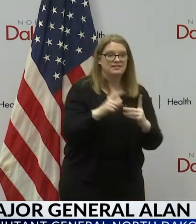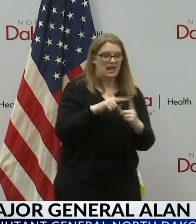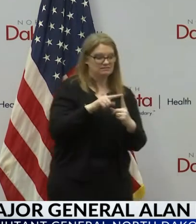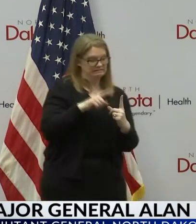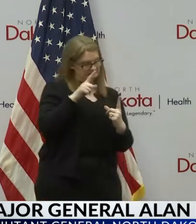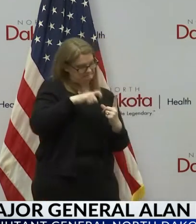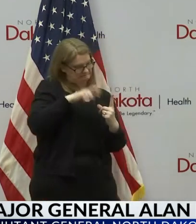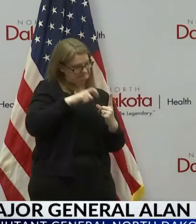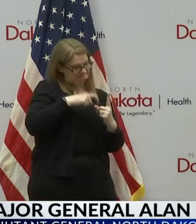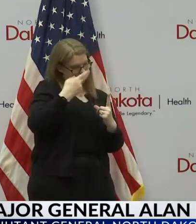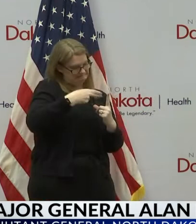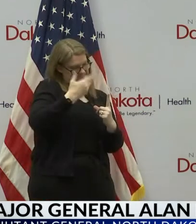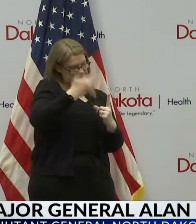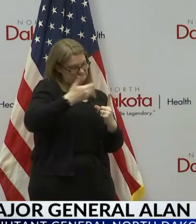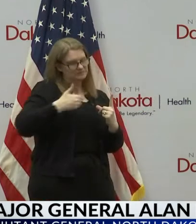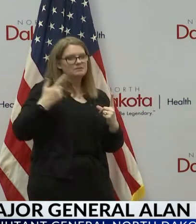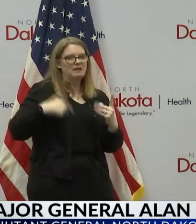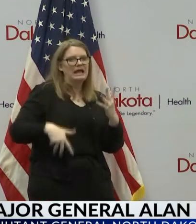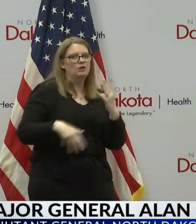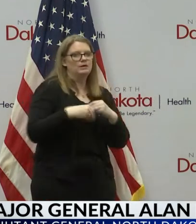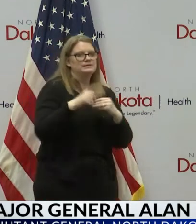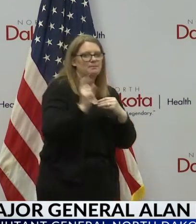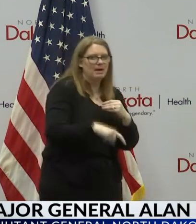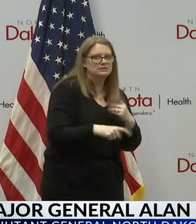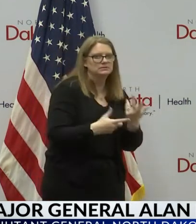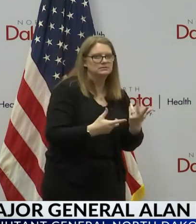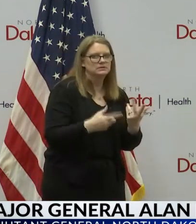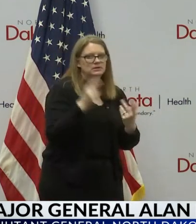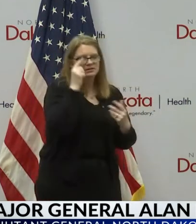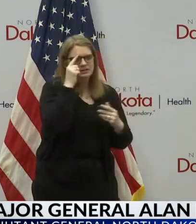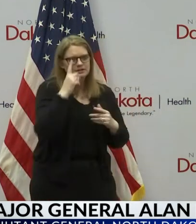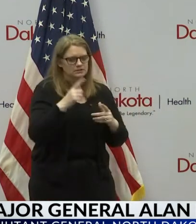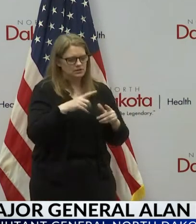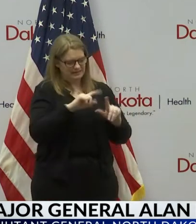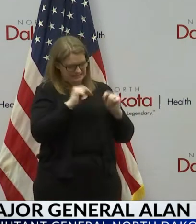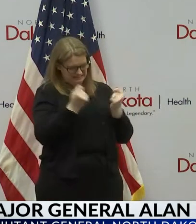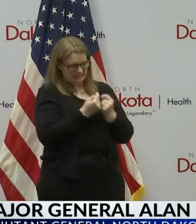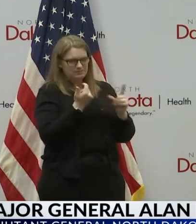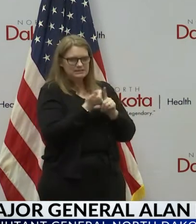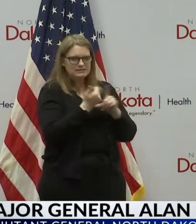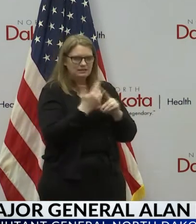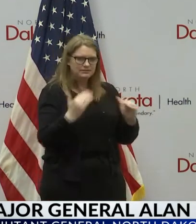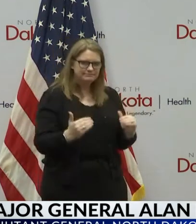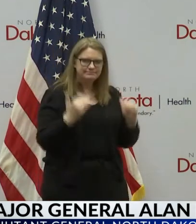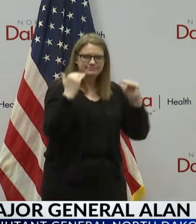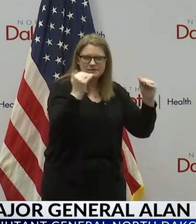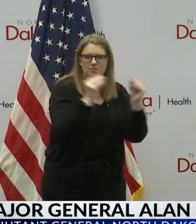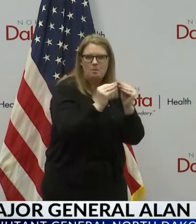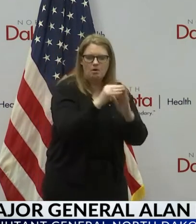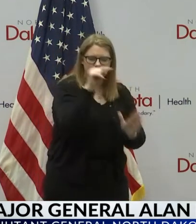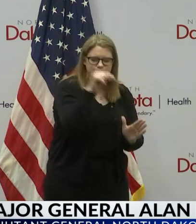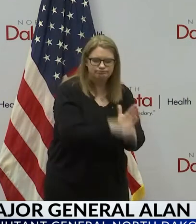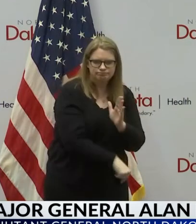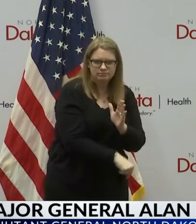EVERY DAY, AS POSITIVES INCREASE. CONTACT TRACING EFFORTS ALSO MUST INCREASE. WE HAVE A TEAM A THAT IS WORKING TO RAMP UP CONTACT TRACING